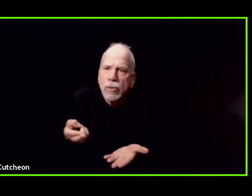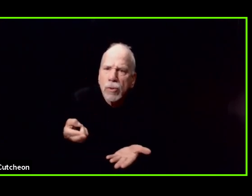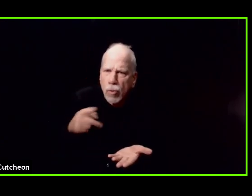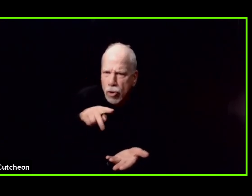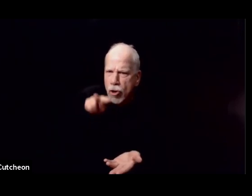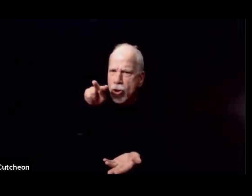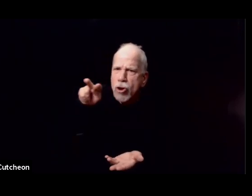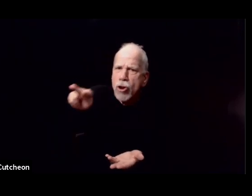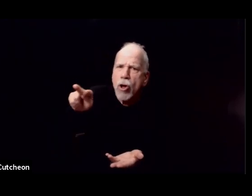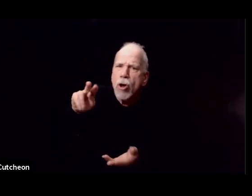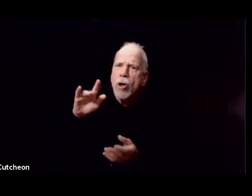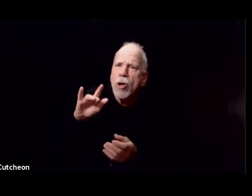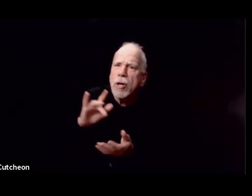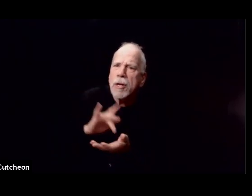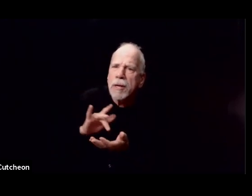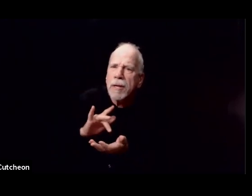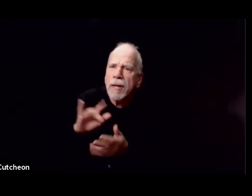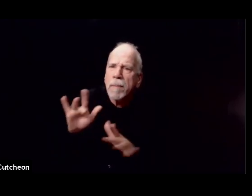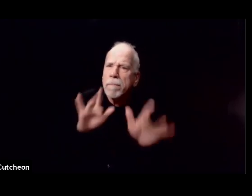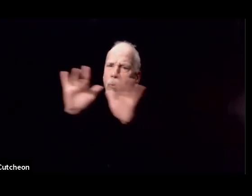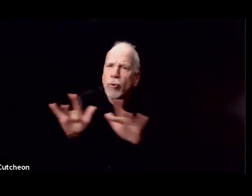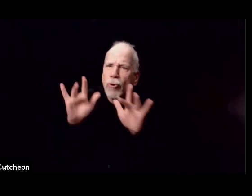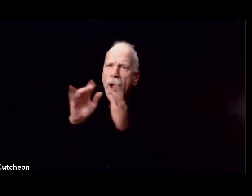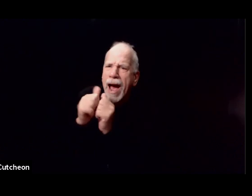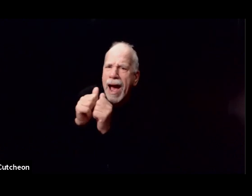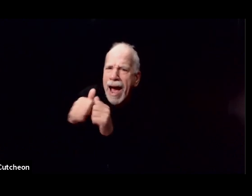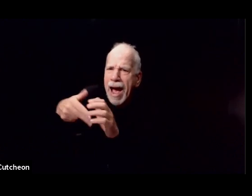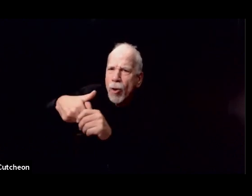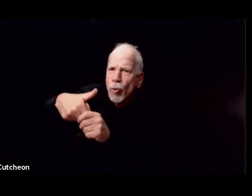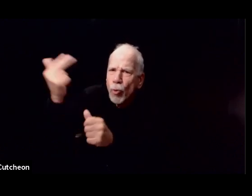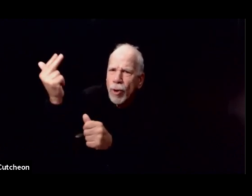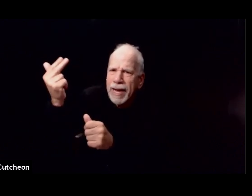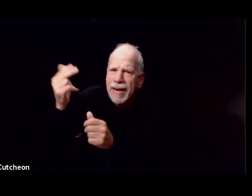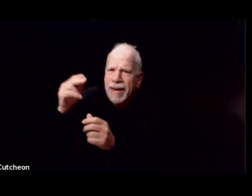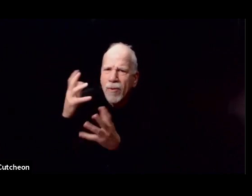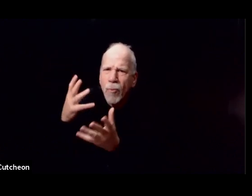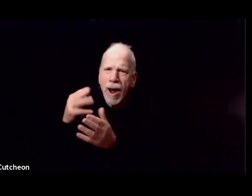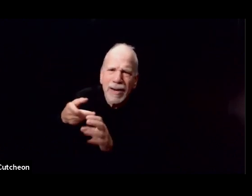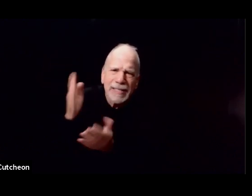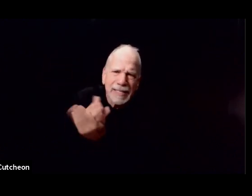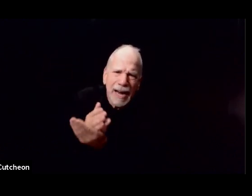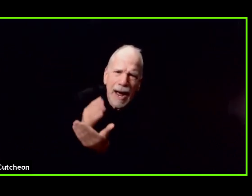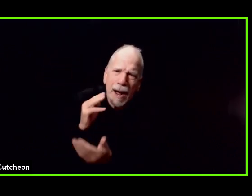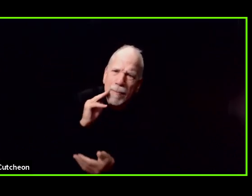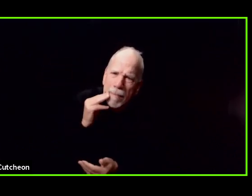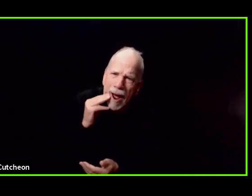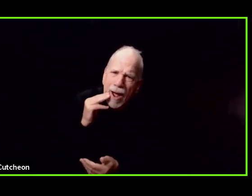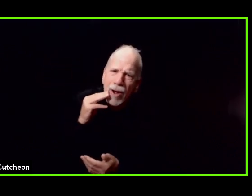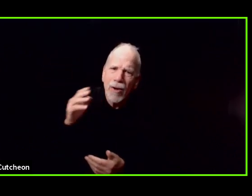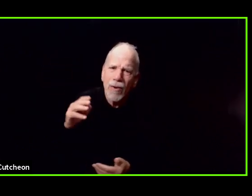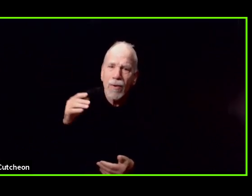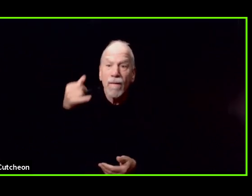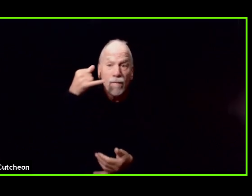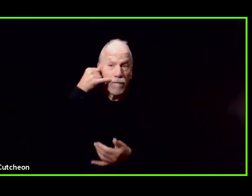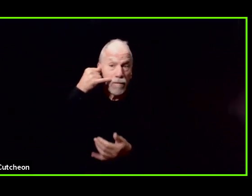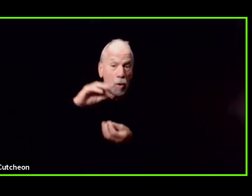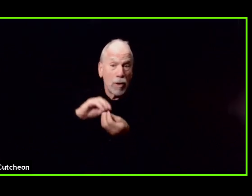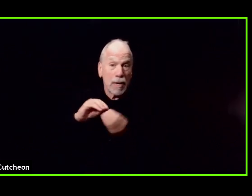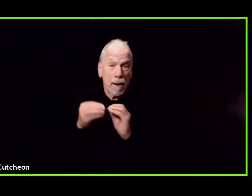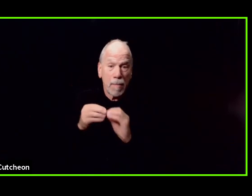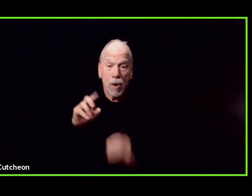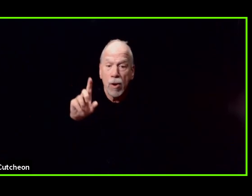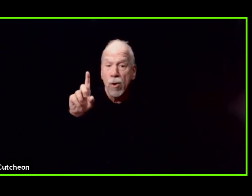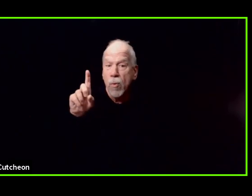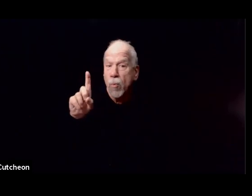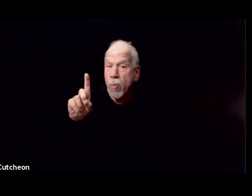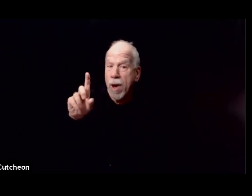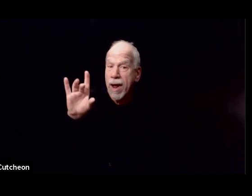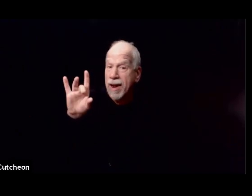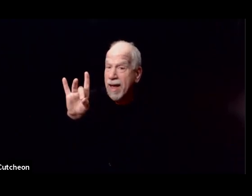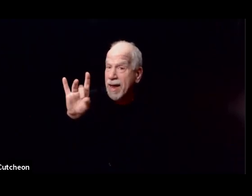at Quit Partner MN dot com or the phone number 1-800 quit now. With that I would like to